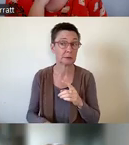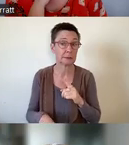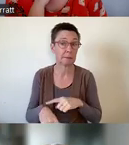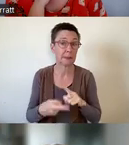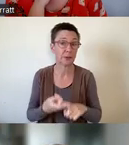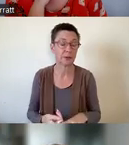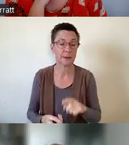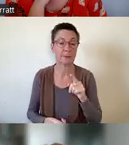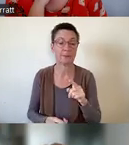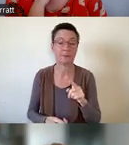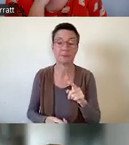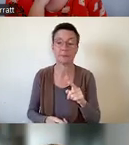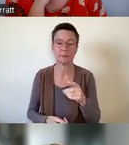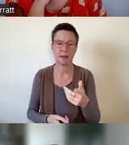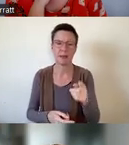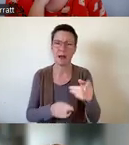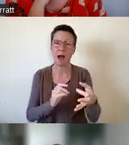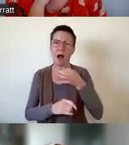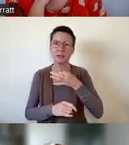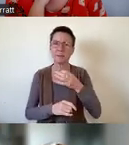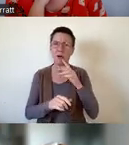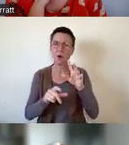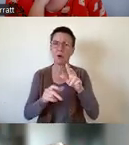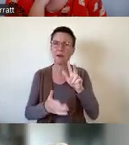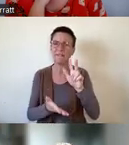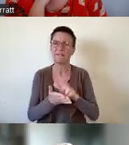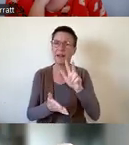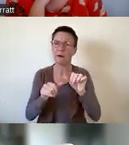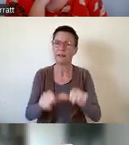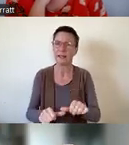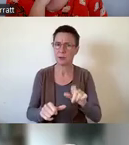It keeps asking me to get verification. What does this mean, and what do I need to do?